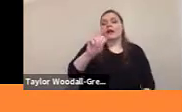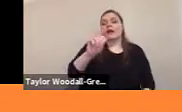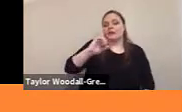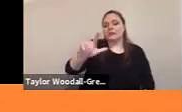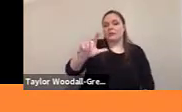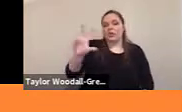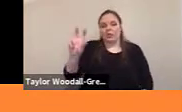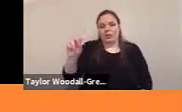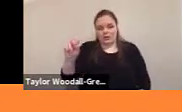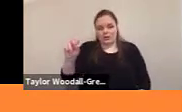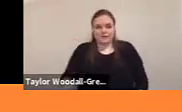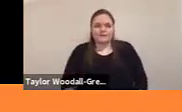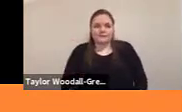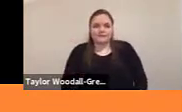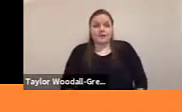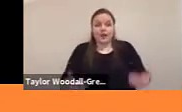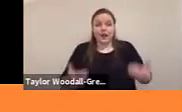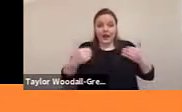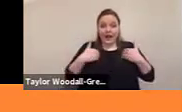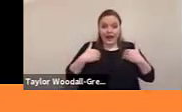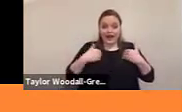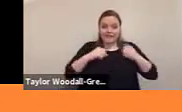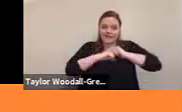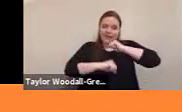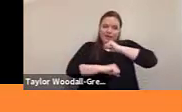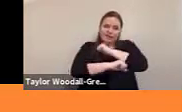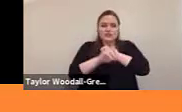I also have a foundations of website accessibility course.